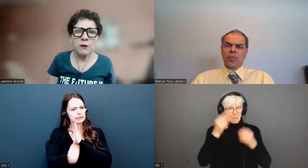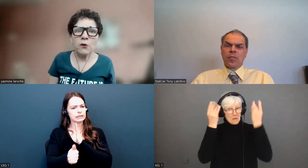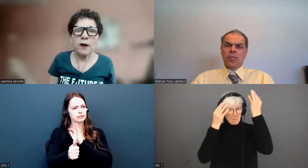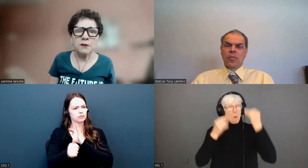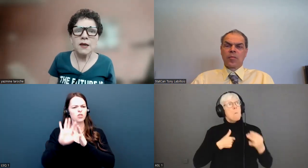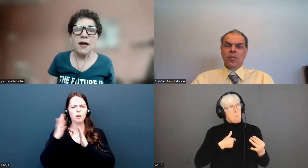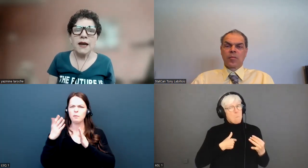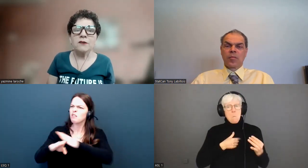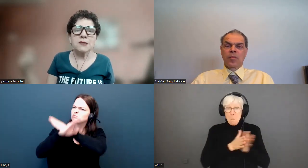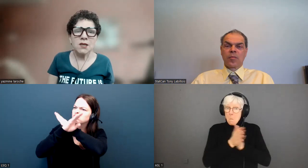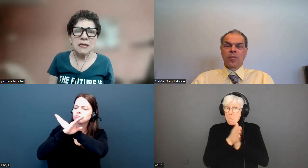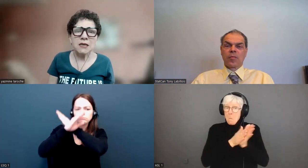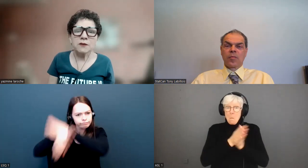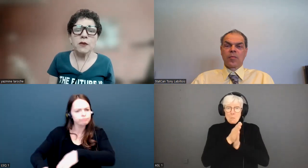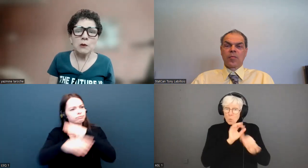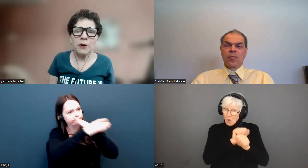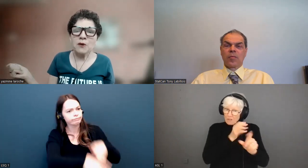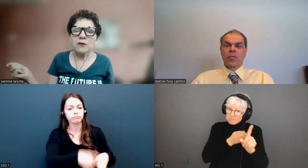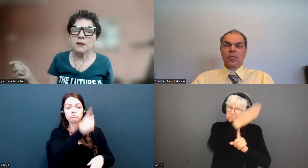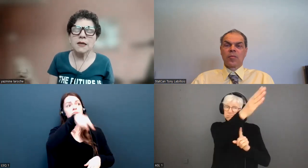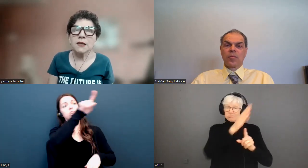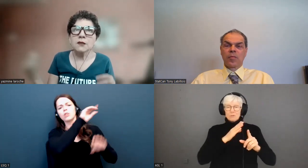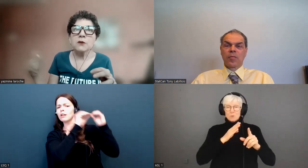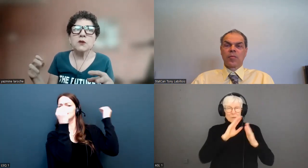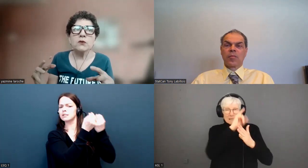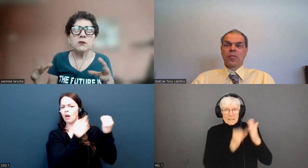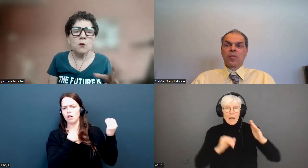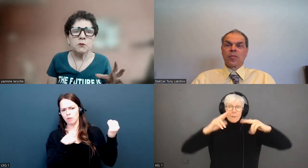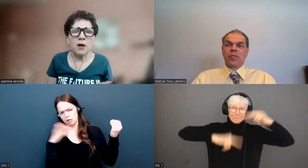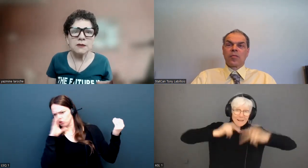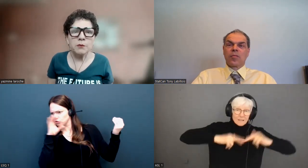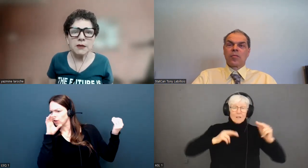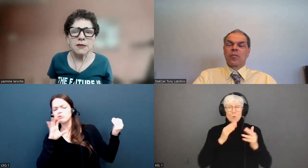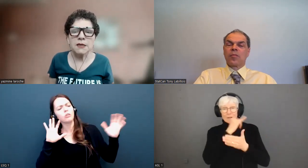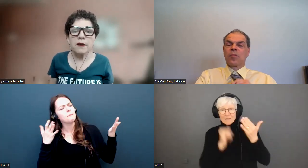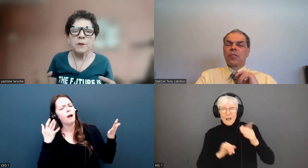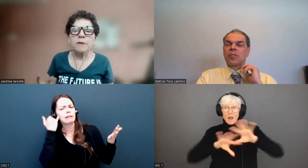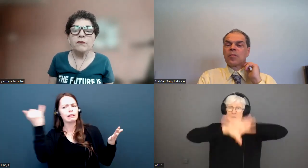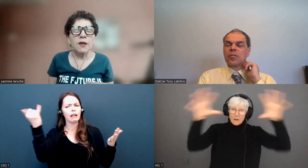figure out how to design things without barriers I think there is so much possibility in there